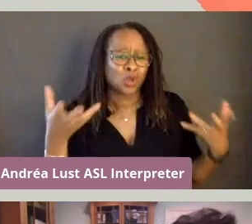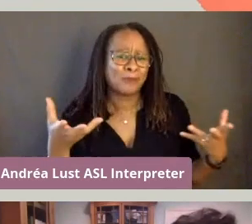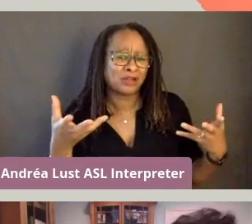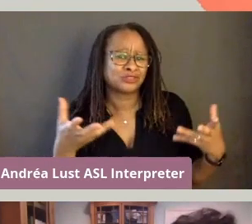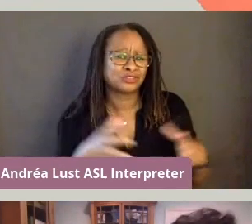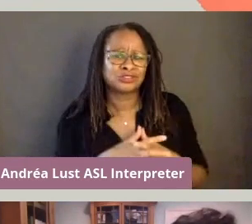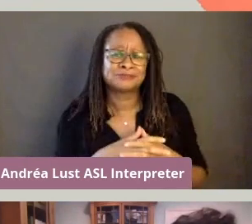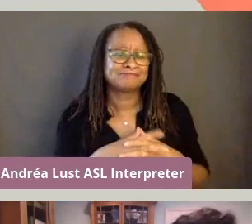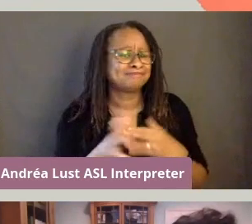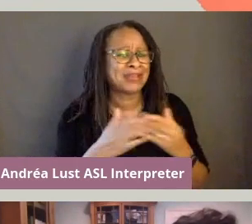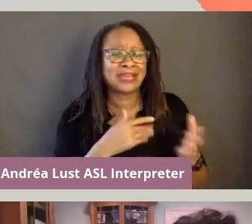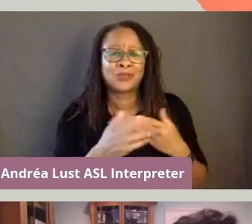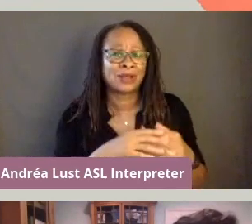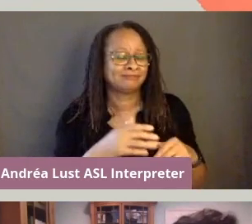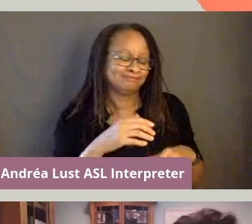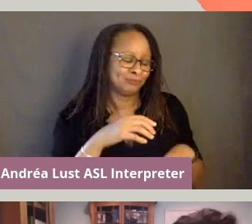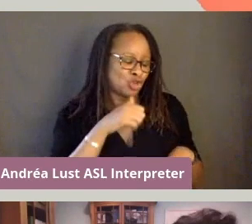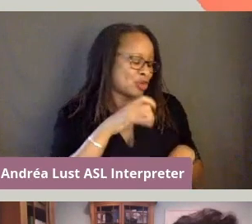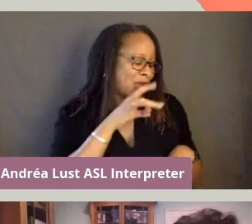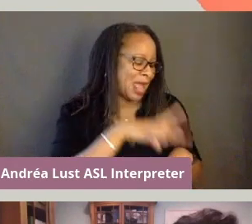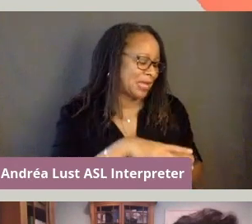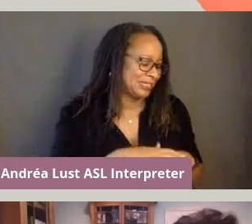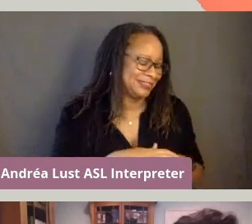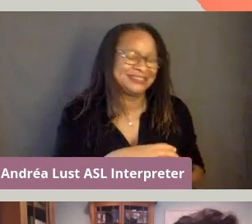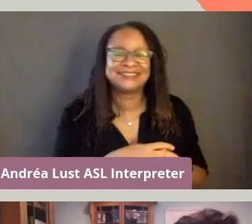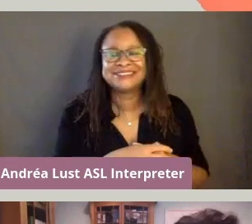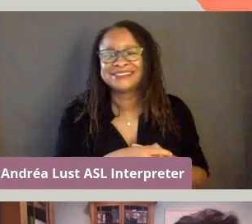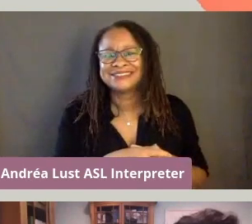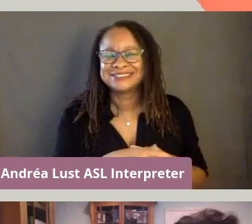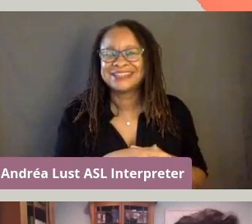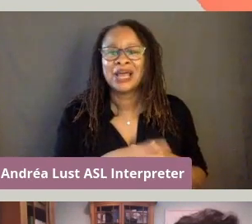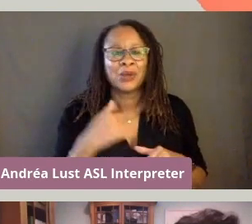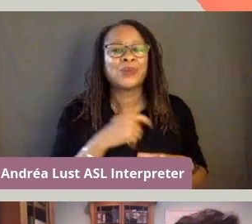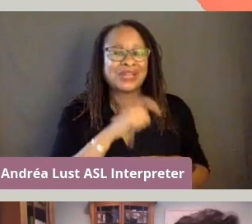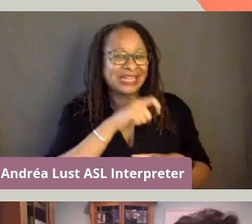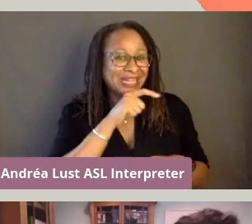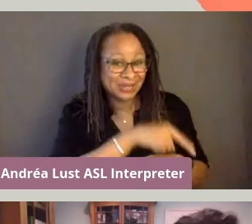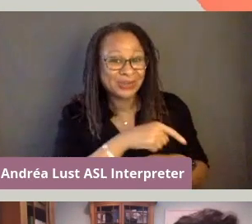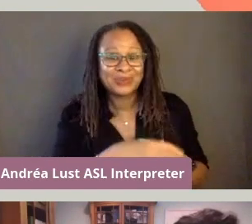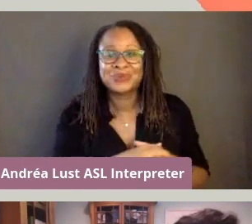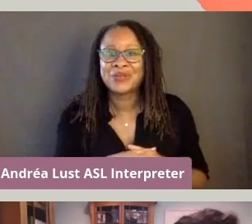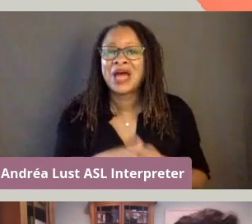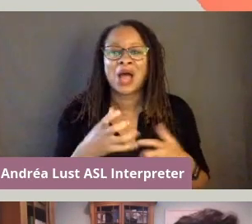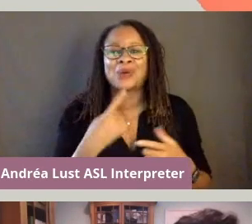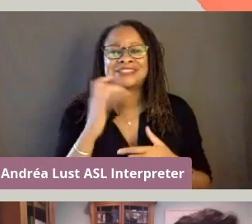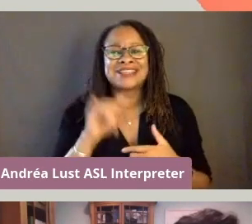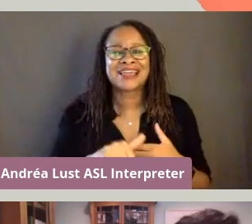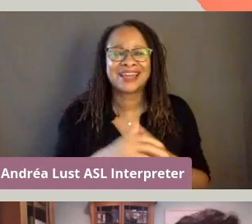Anyway, you're not hated. Like, I mean, we need you, I just wanted to say that because everything